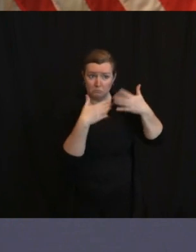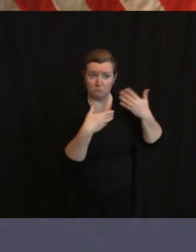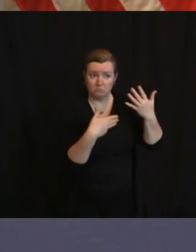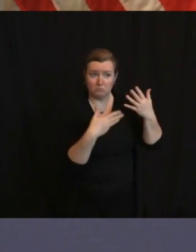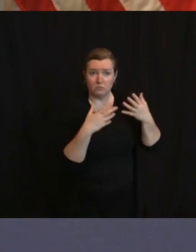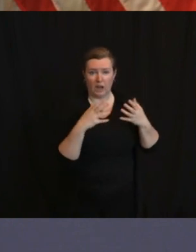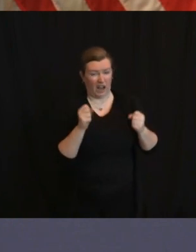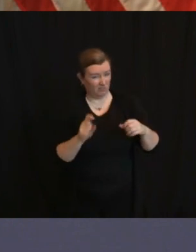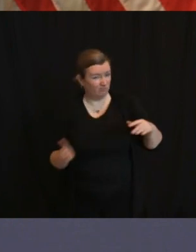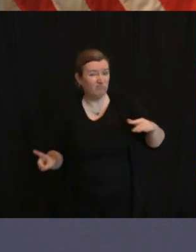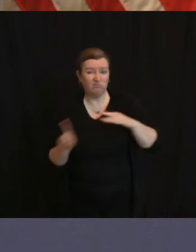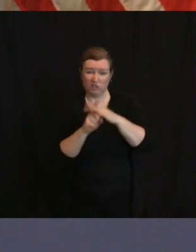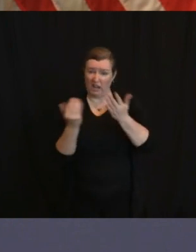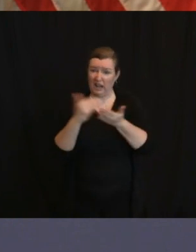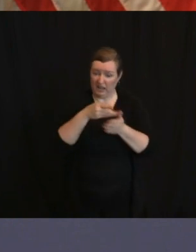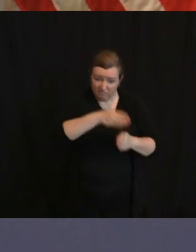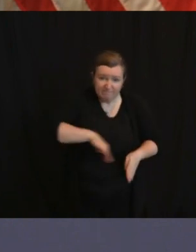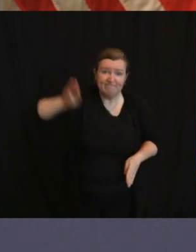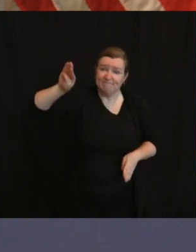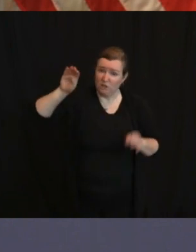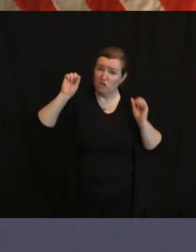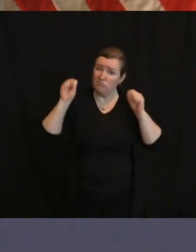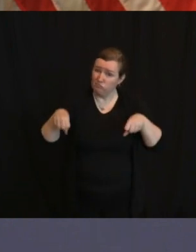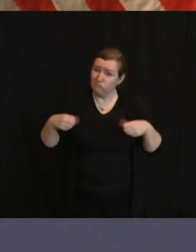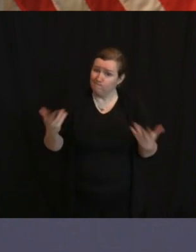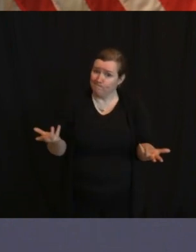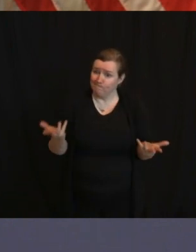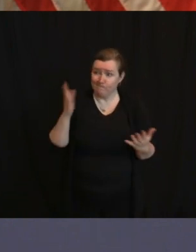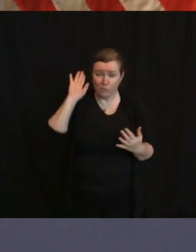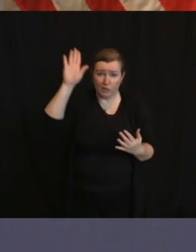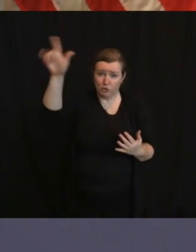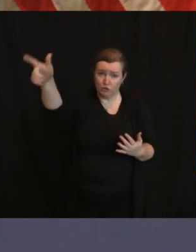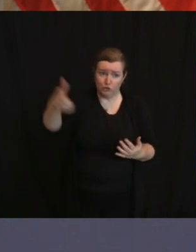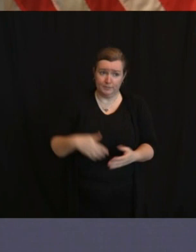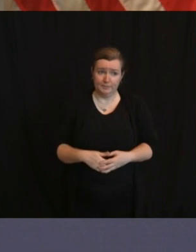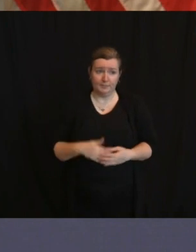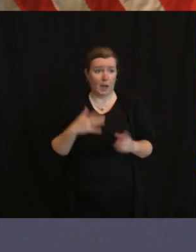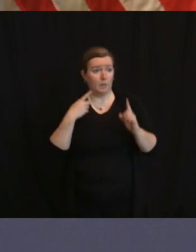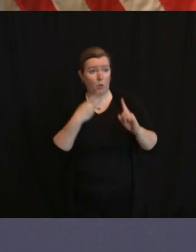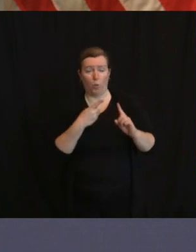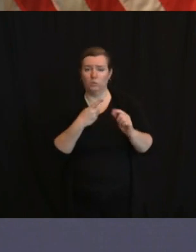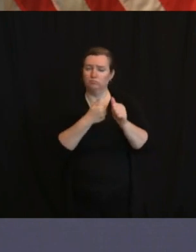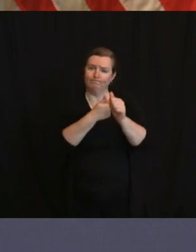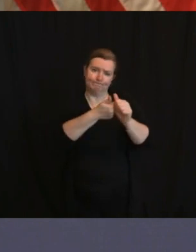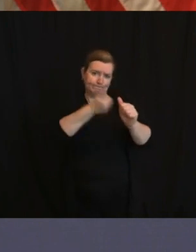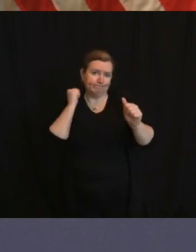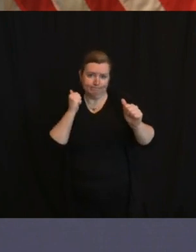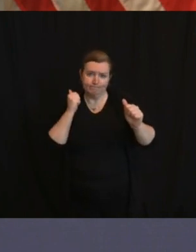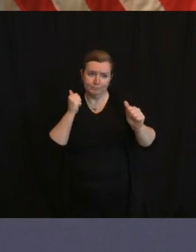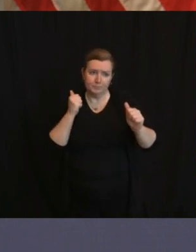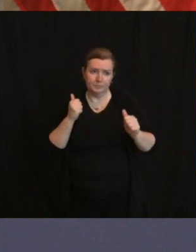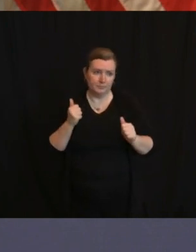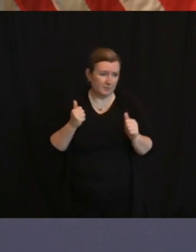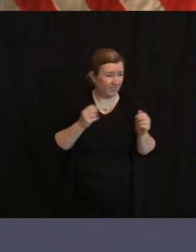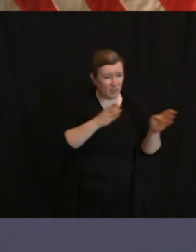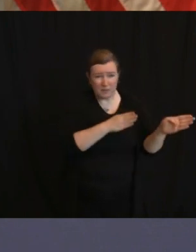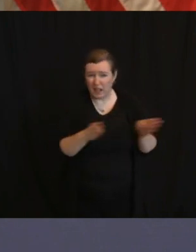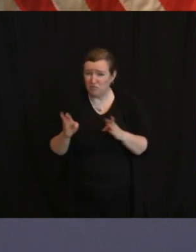THEN A RETURN. EVEN IF YOU GET EVERY STEP OF THE ROAD TO RECOVERY RIGHT YOU HAVE SOMETHING THAT MAY COME BACK.